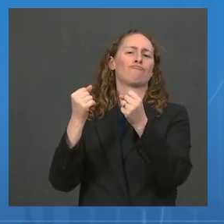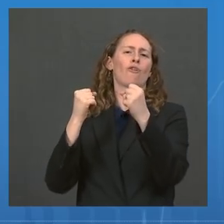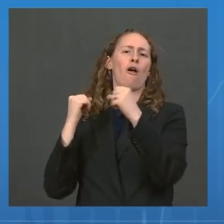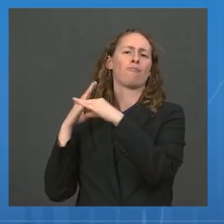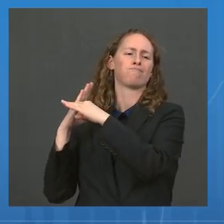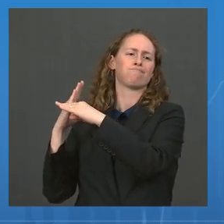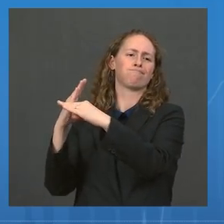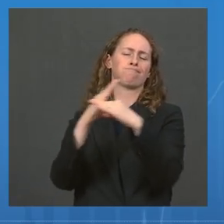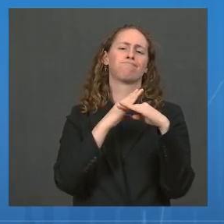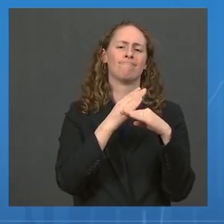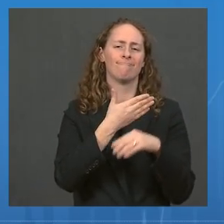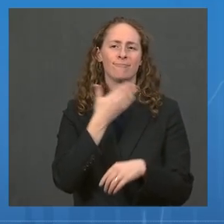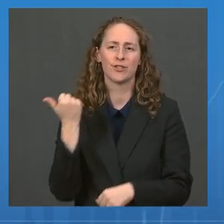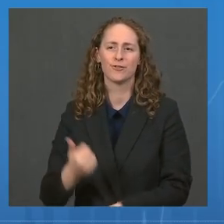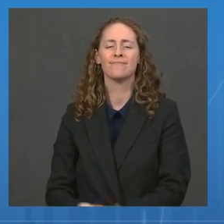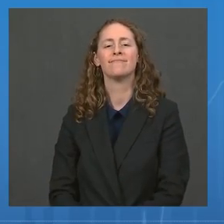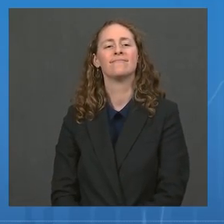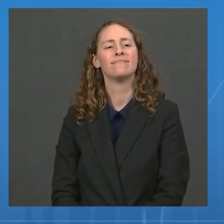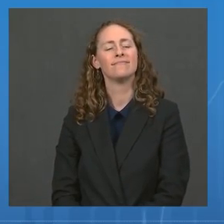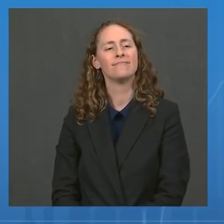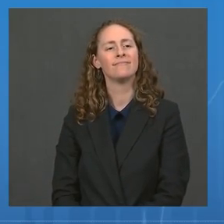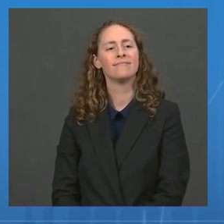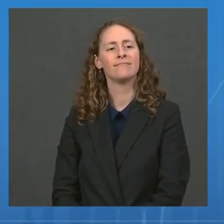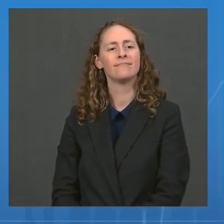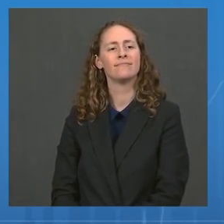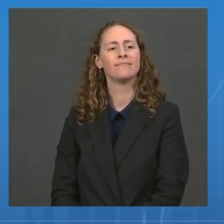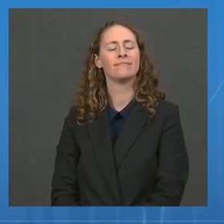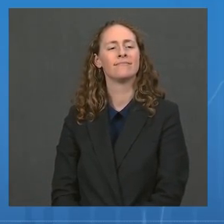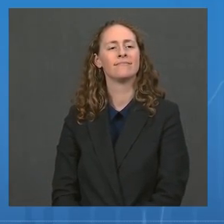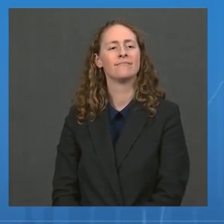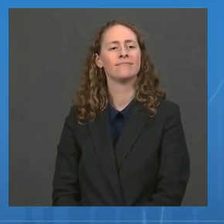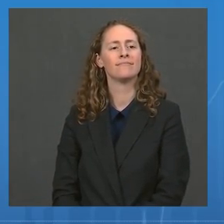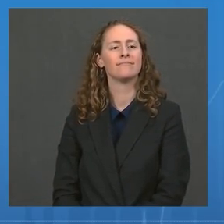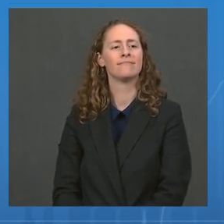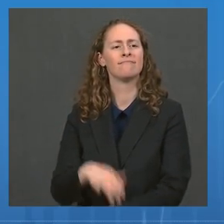To reiterate what Dr. Walensky said, we're talking about boosters,